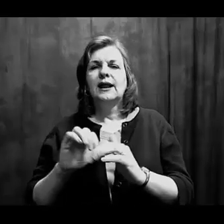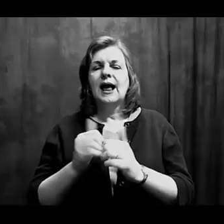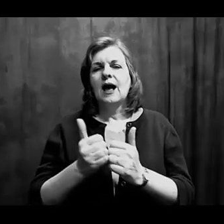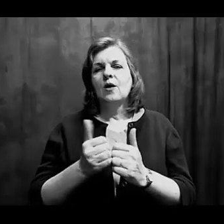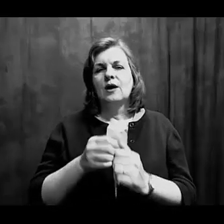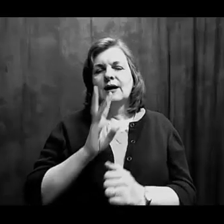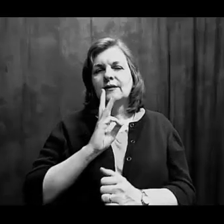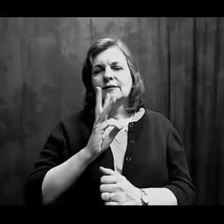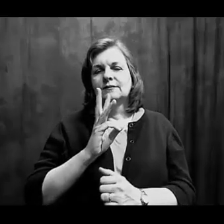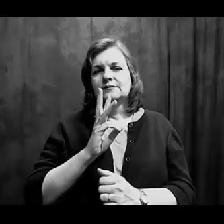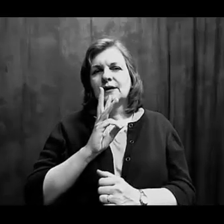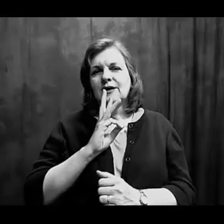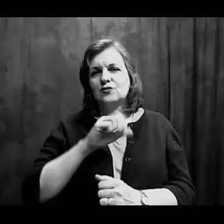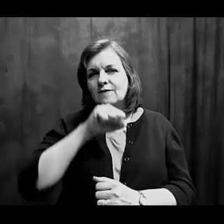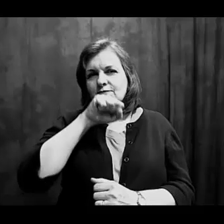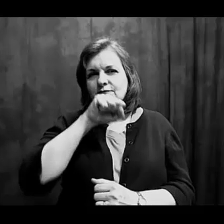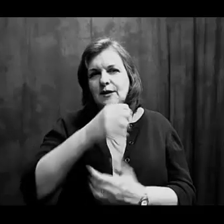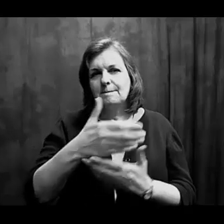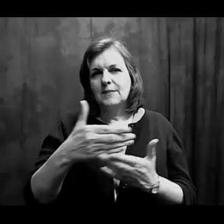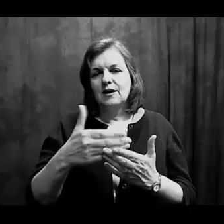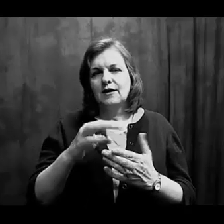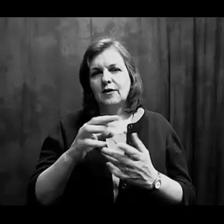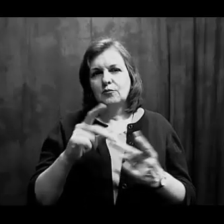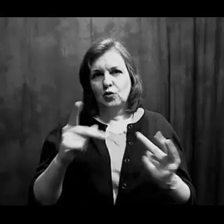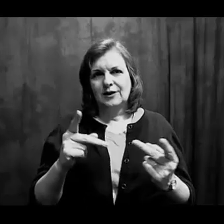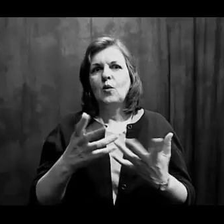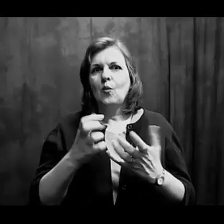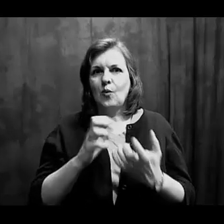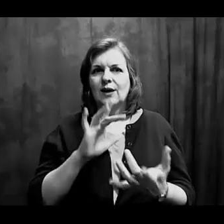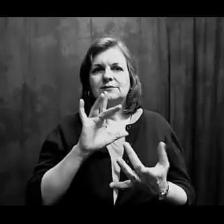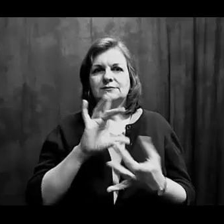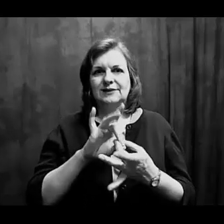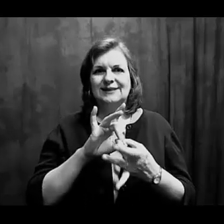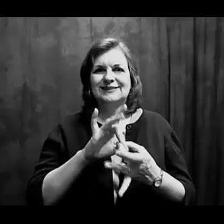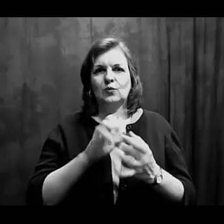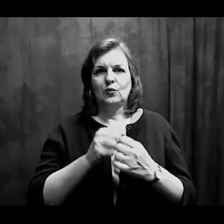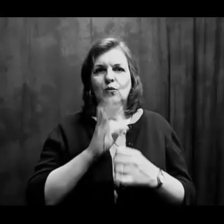of the protein will want to be in contact with the water